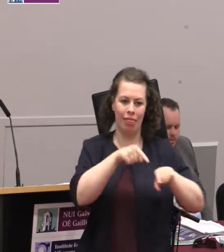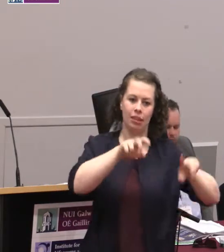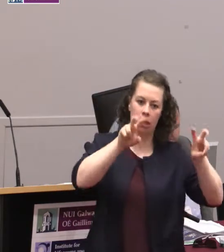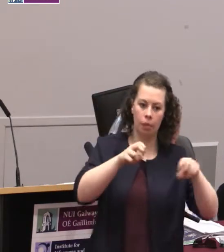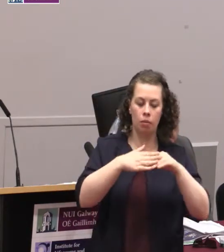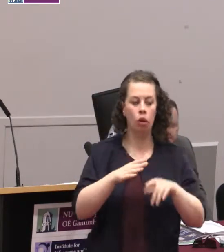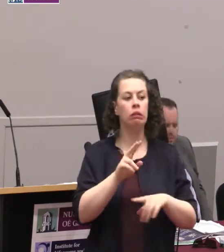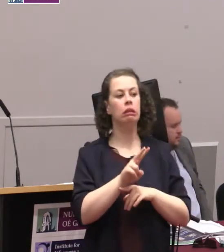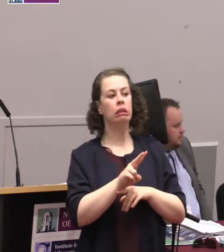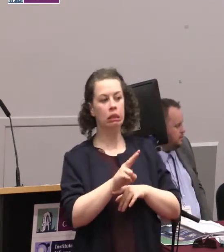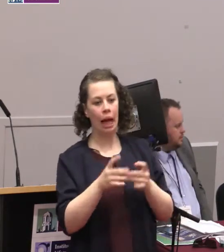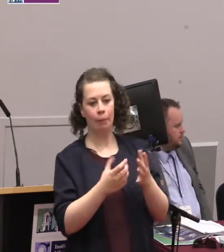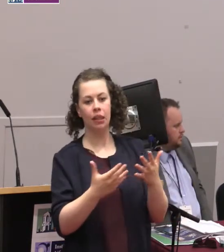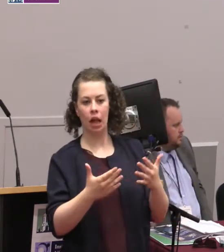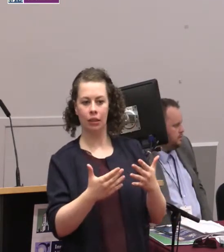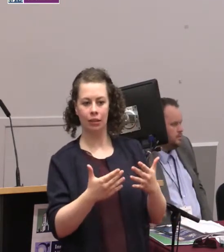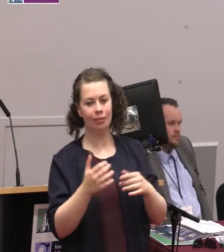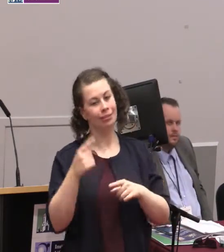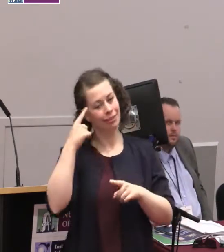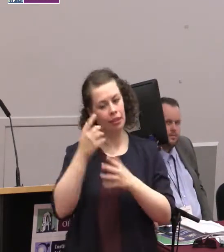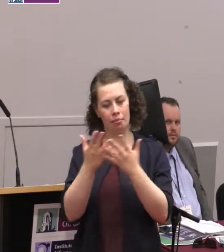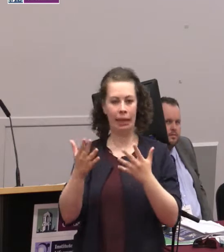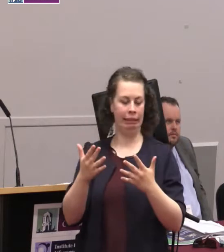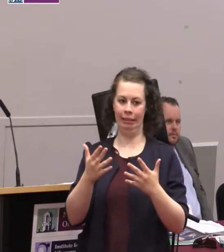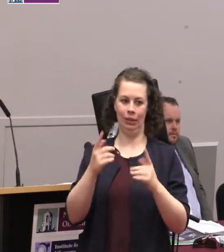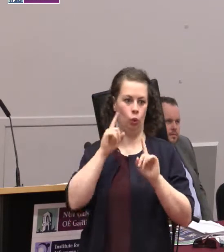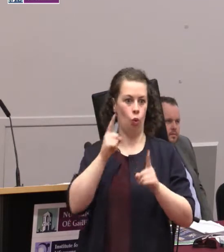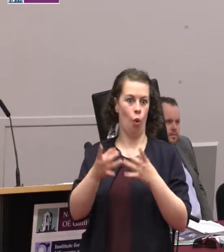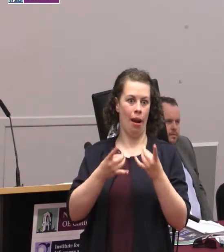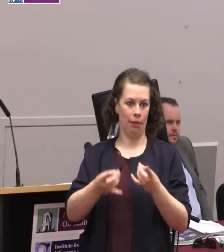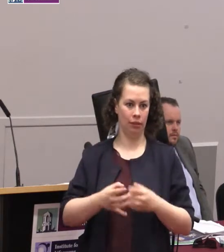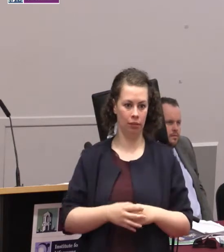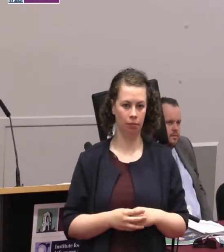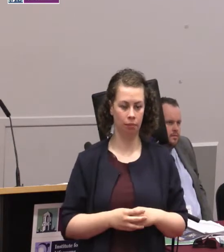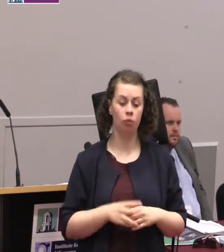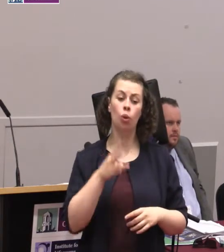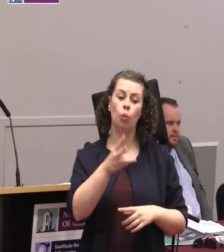We will organise various events where we will present the project public, and